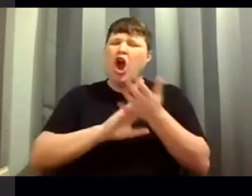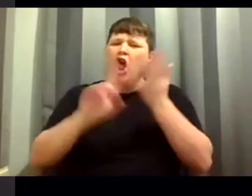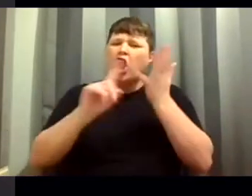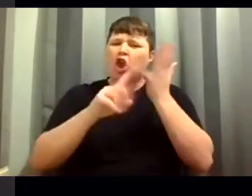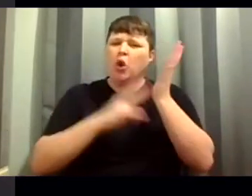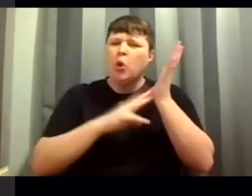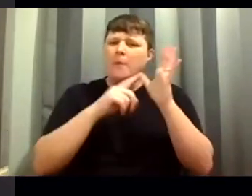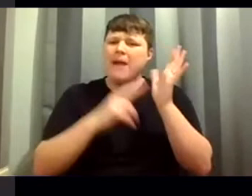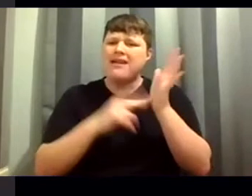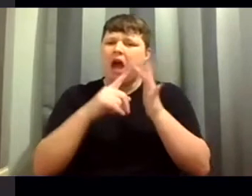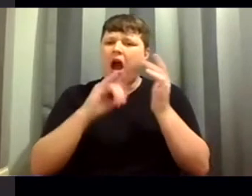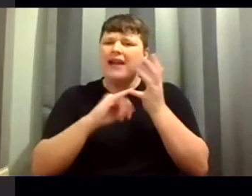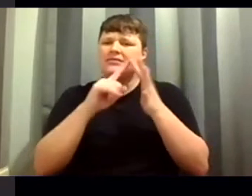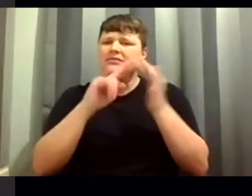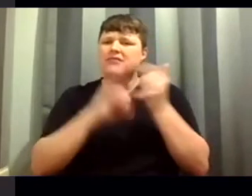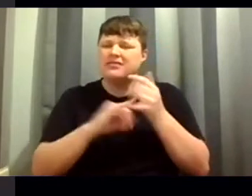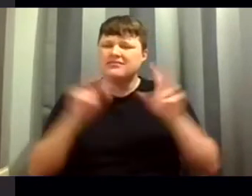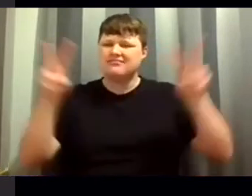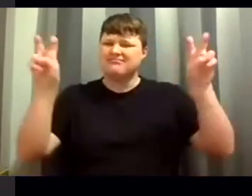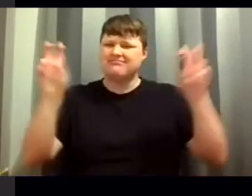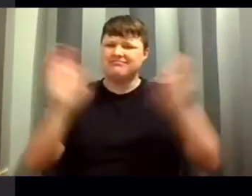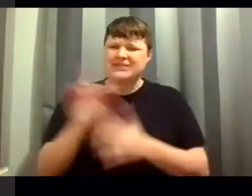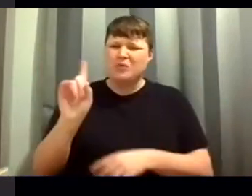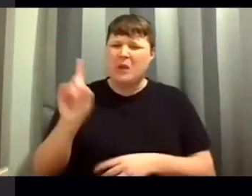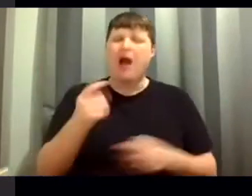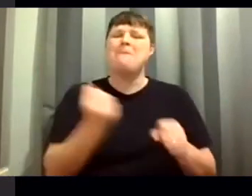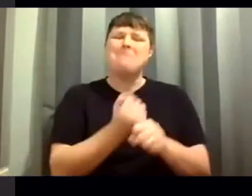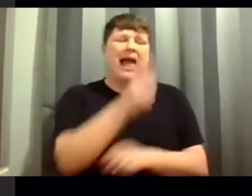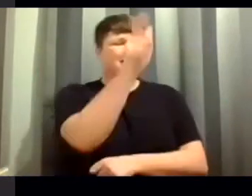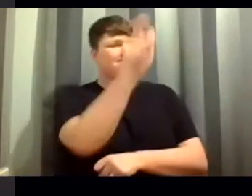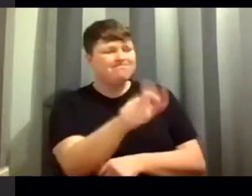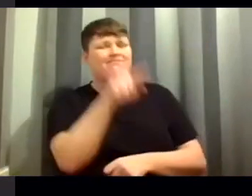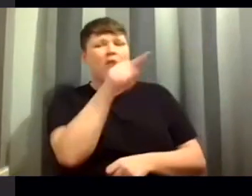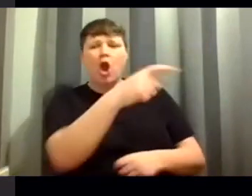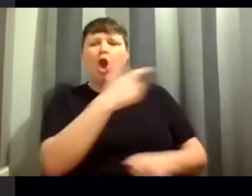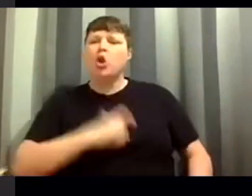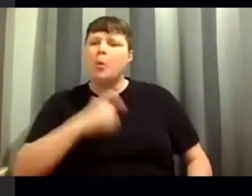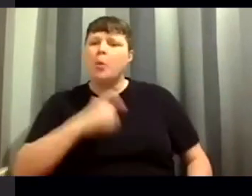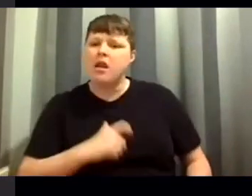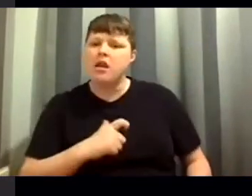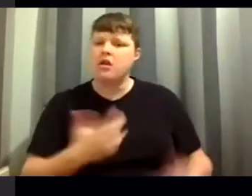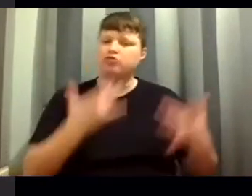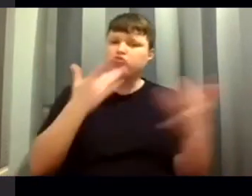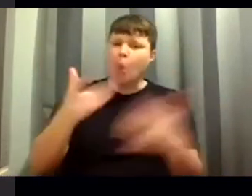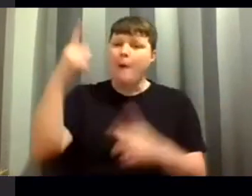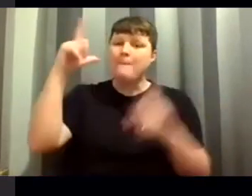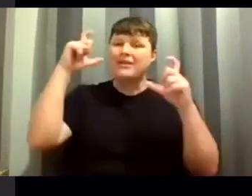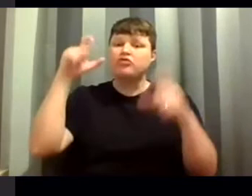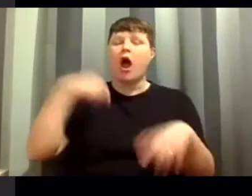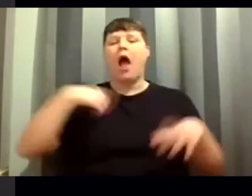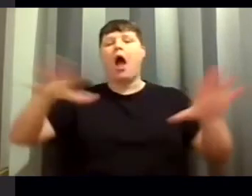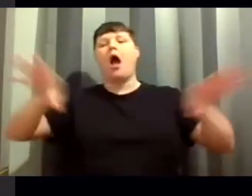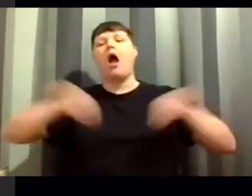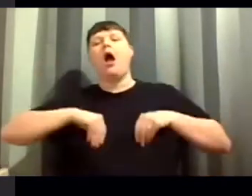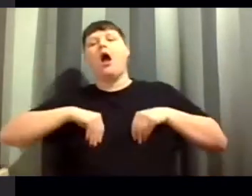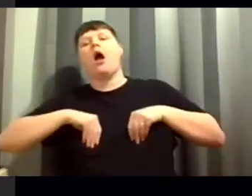me as a complete person to them and shows that I'm accepted by who really matters to me.